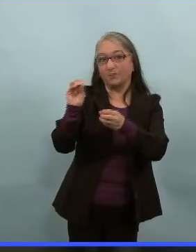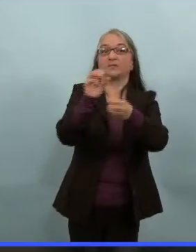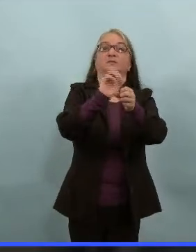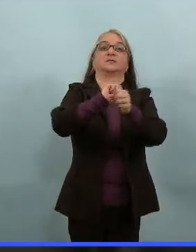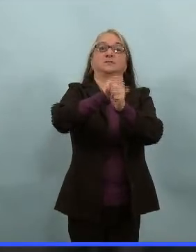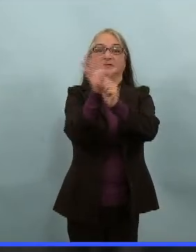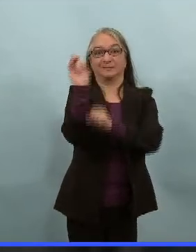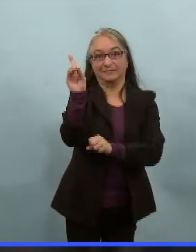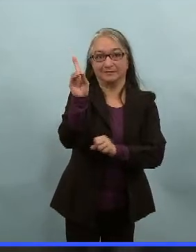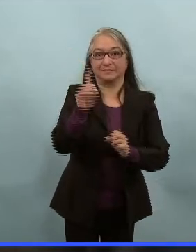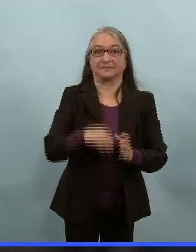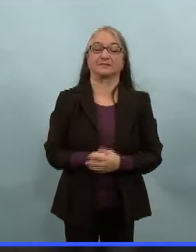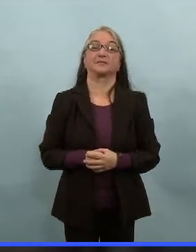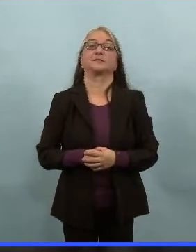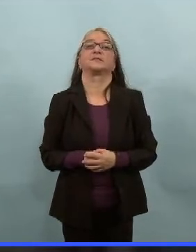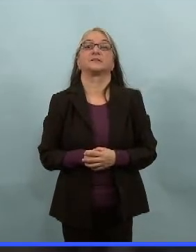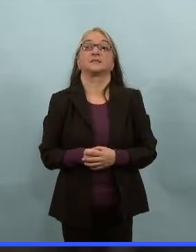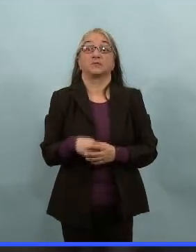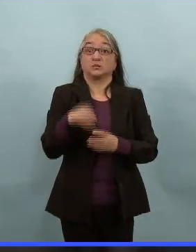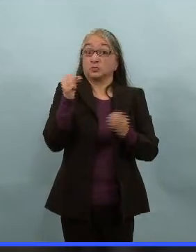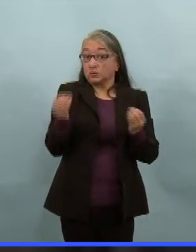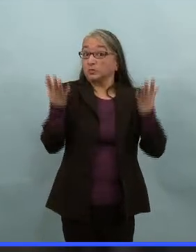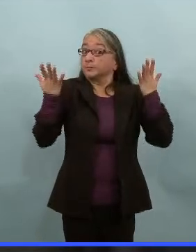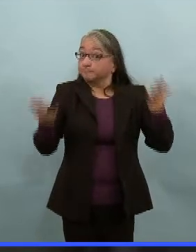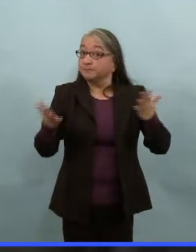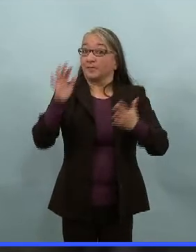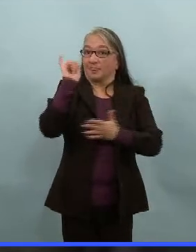so so that's why we we made that recommendation and we also had